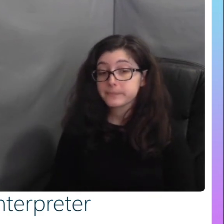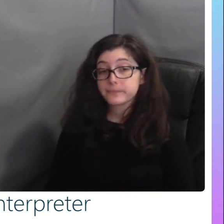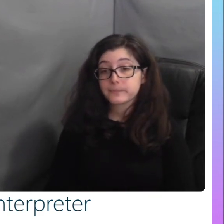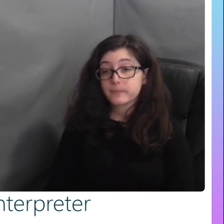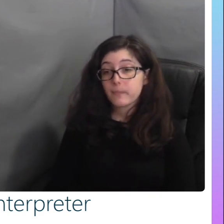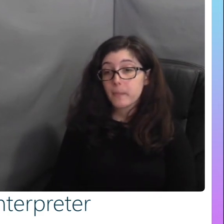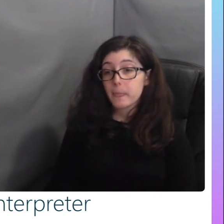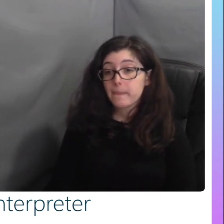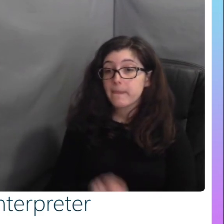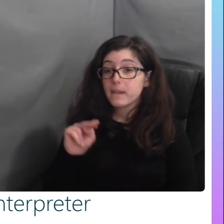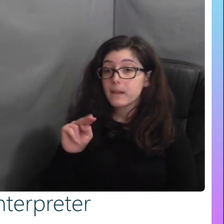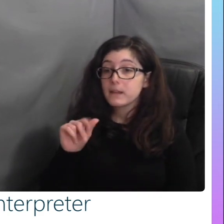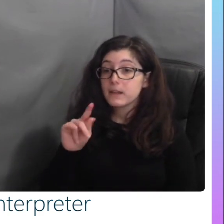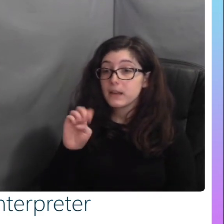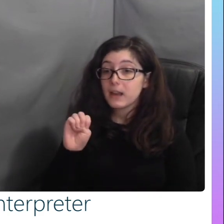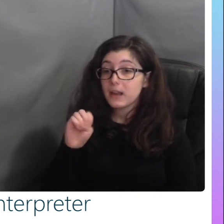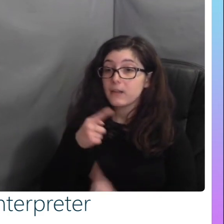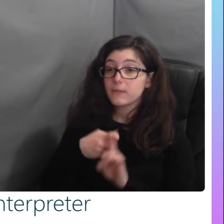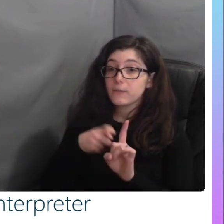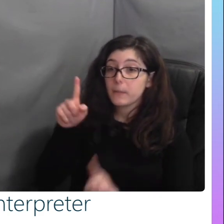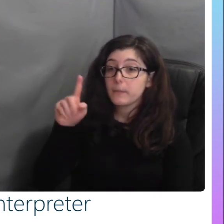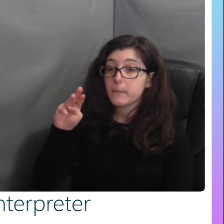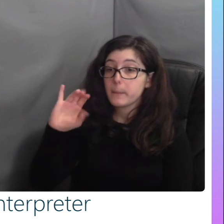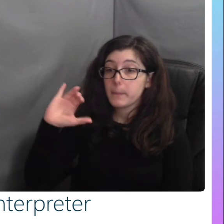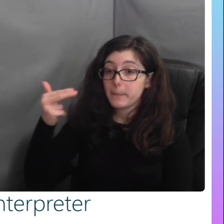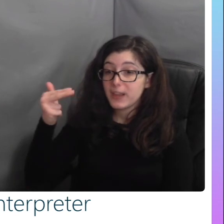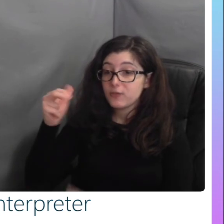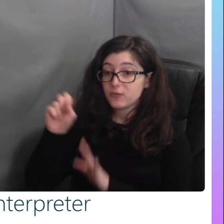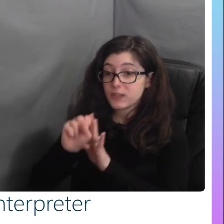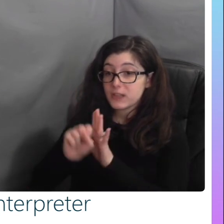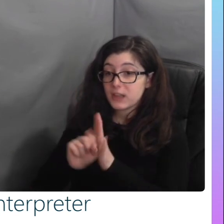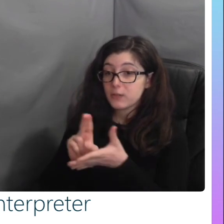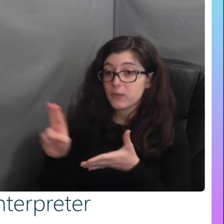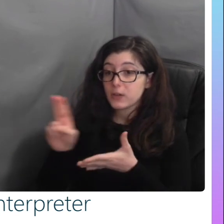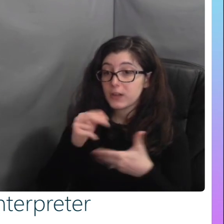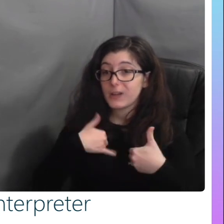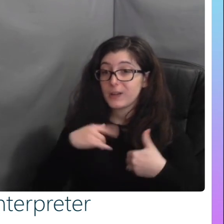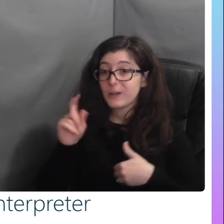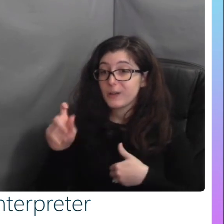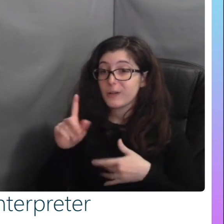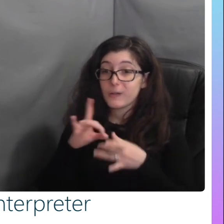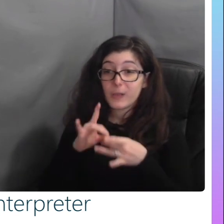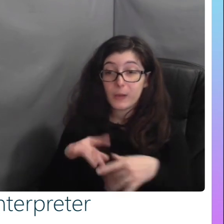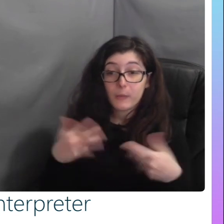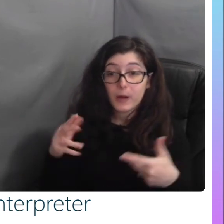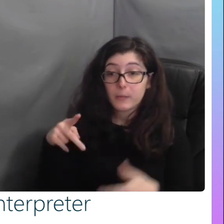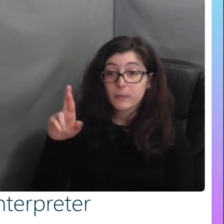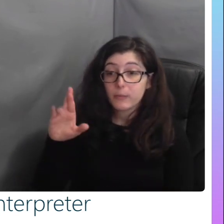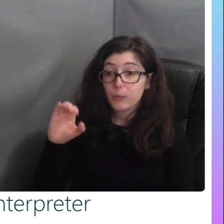We have Nate from Michigan State University has a question regarding procurement, "What recommendations do you have